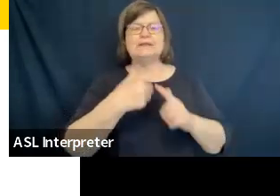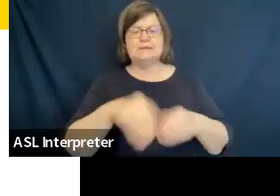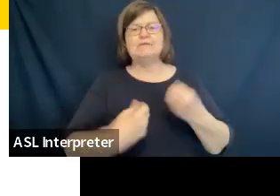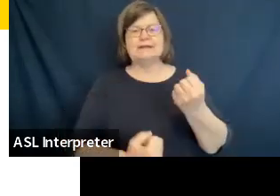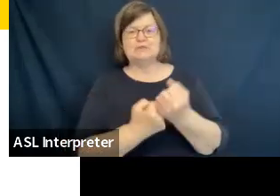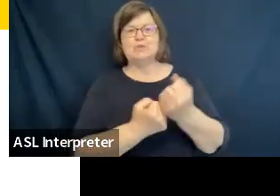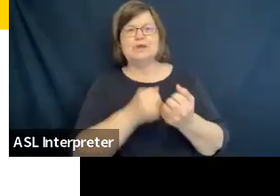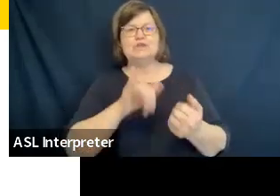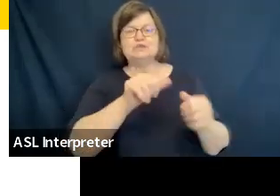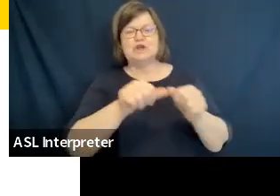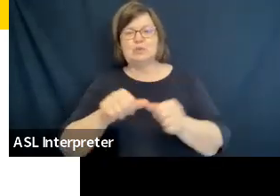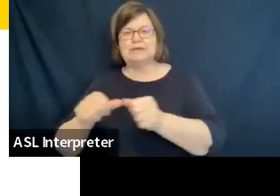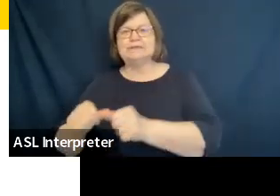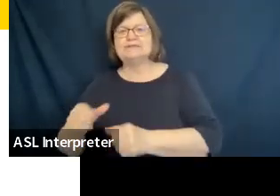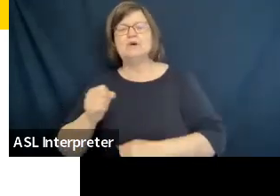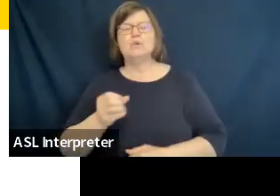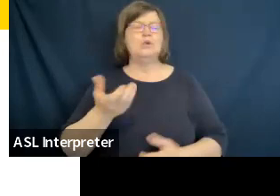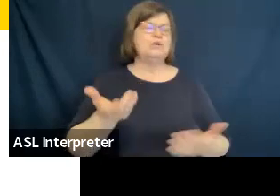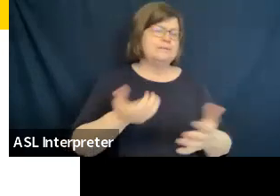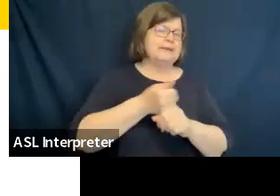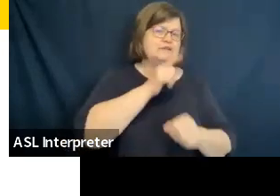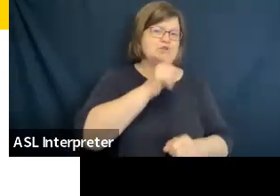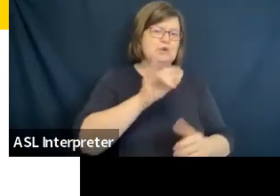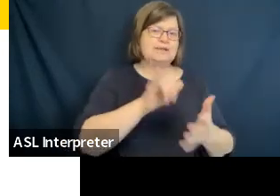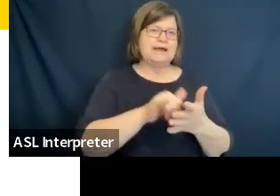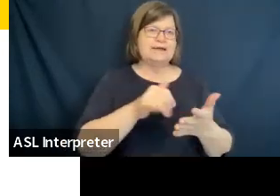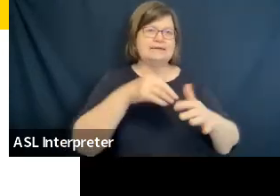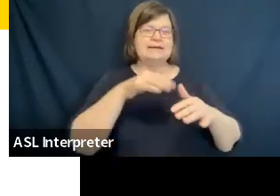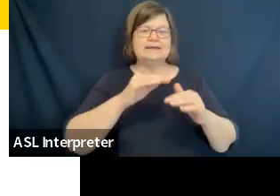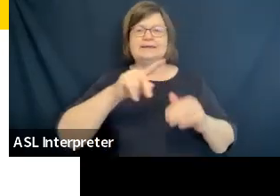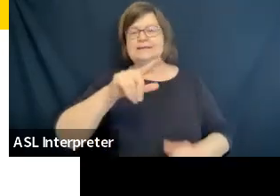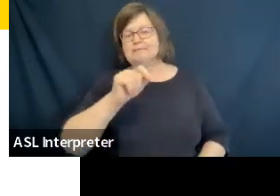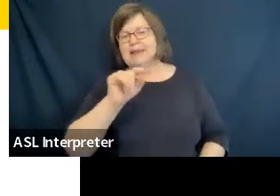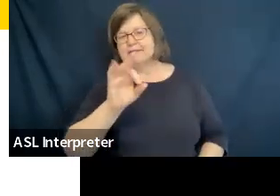arenas. So, you know, just making sure that the platforms and apps are accessible, that they have